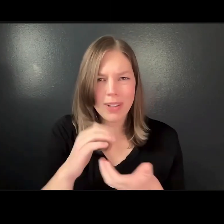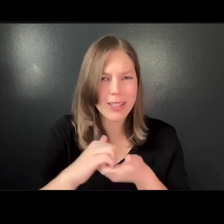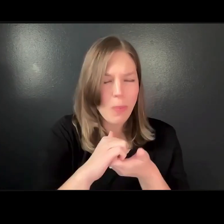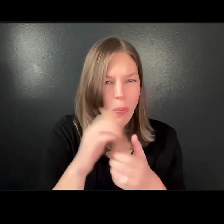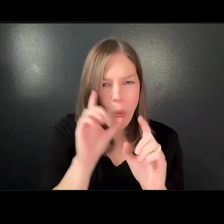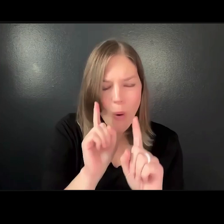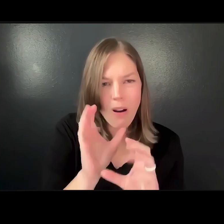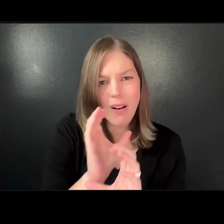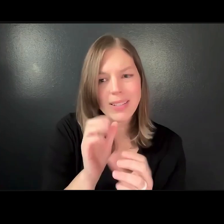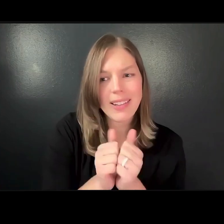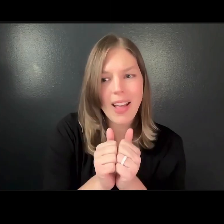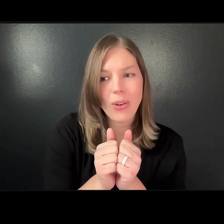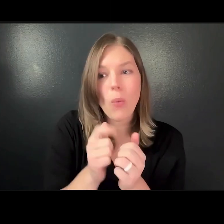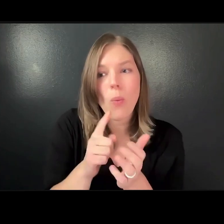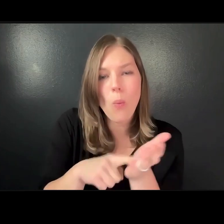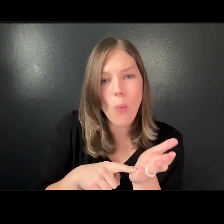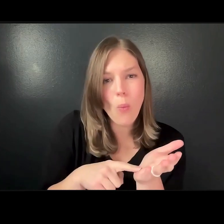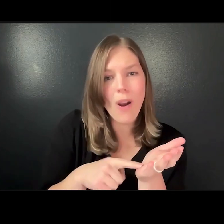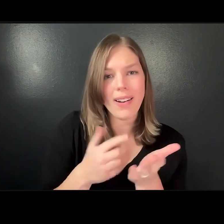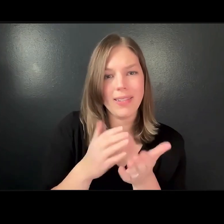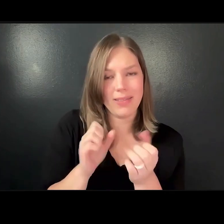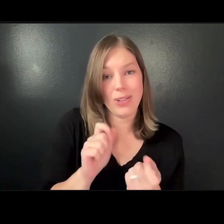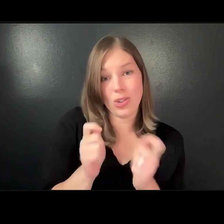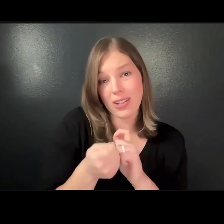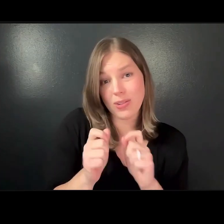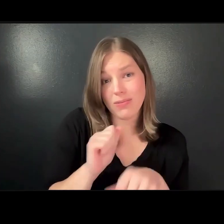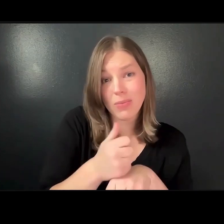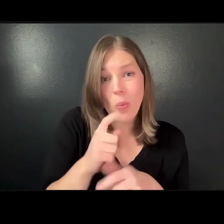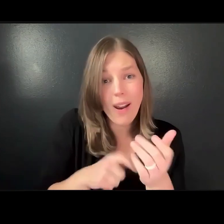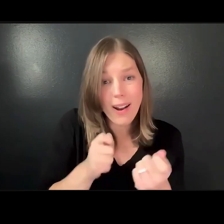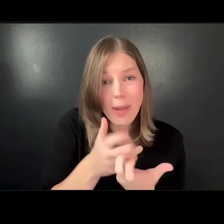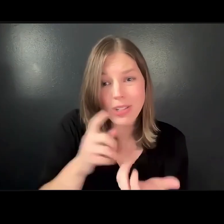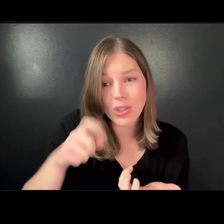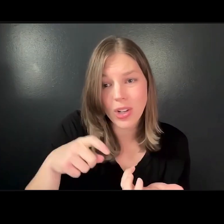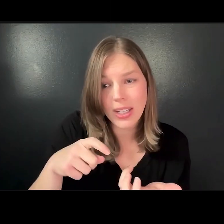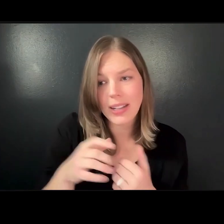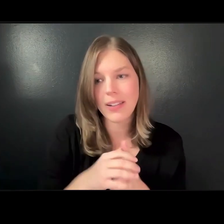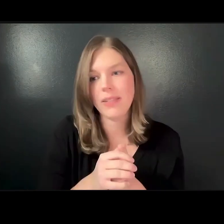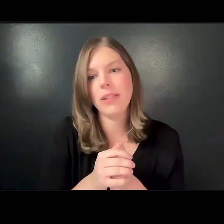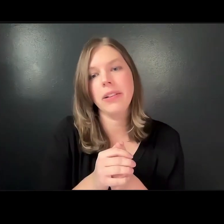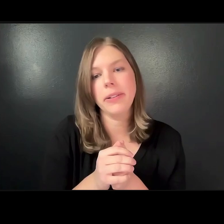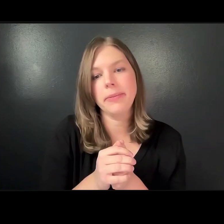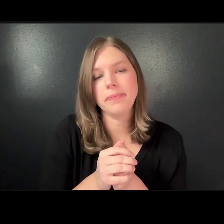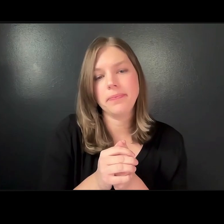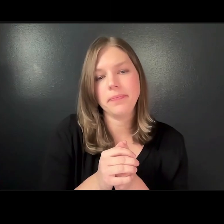and the student to explore together how services are going and whether there needs to be a change in how accommodations are provided.